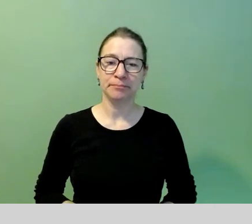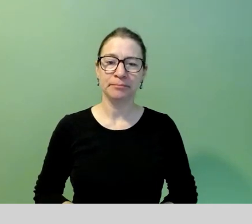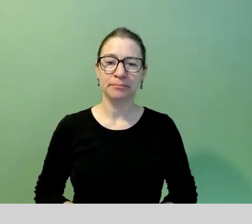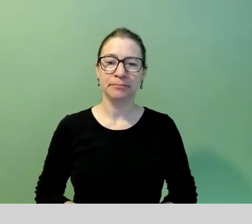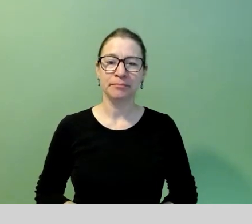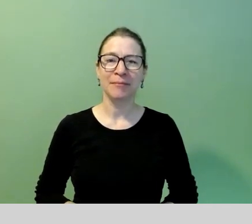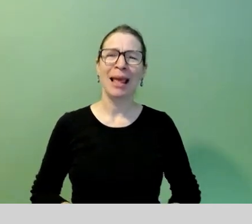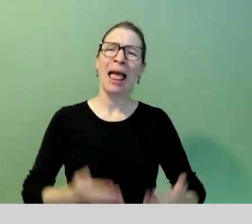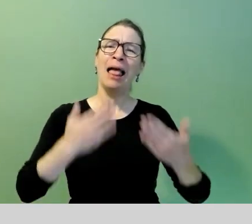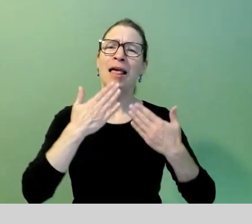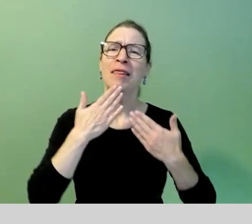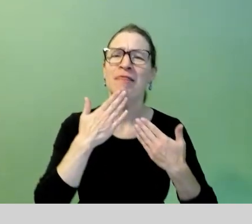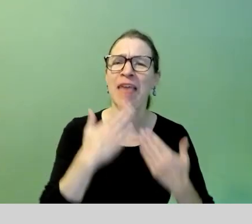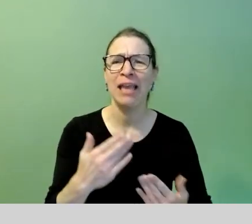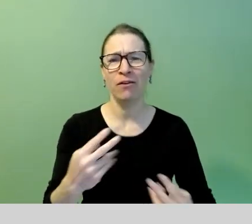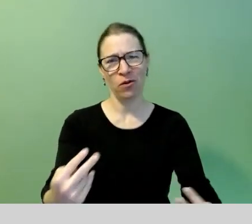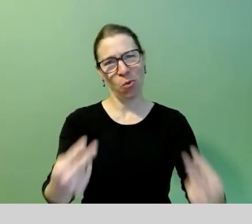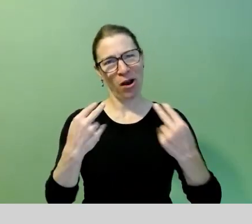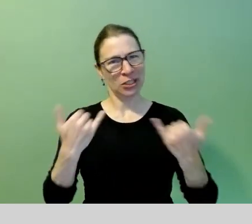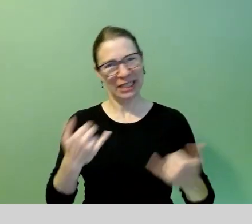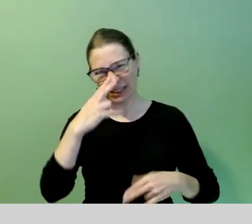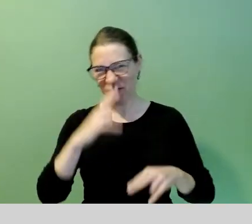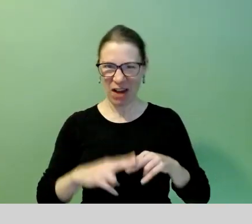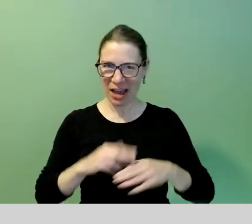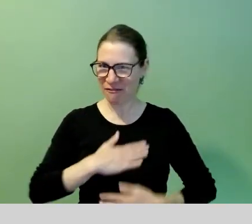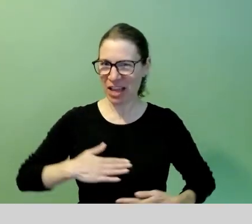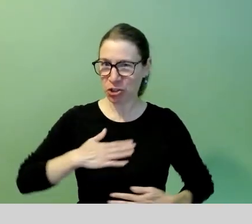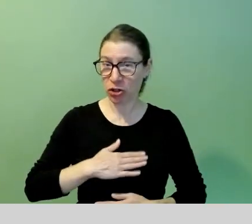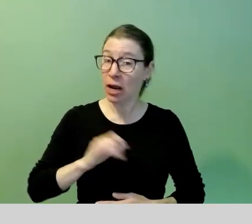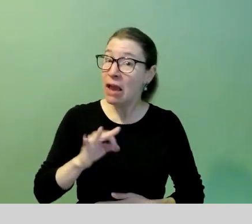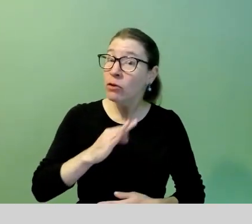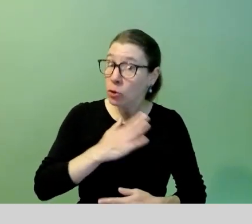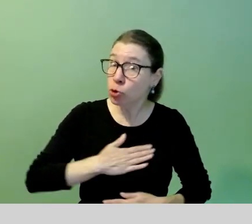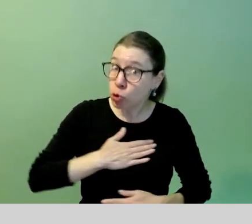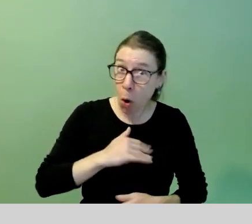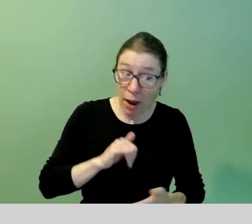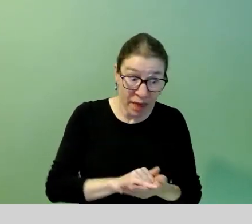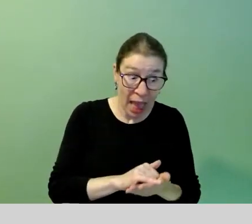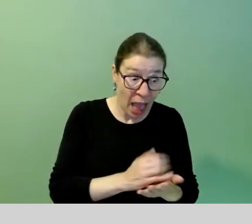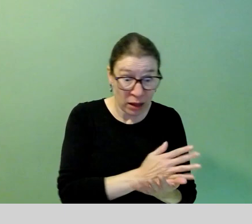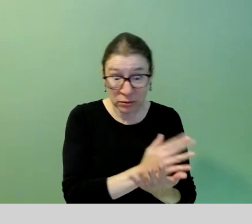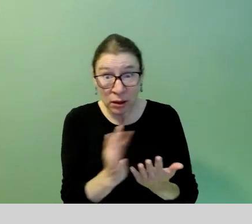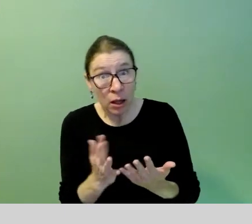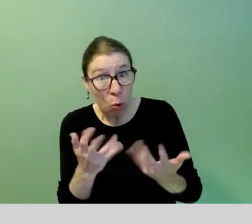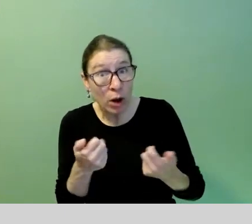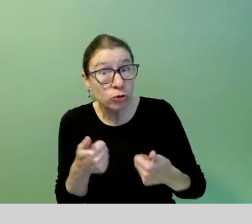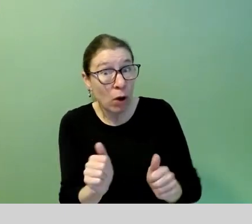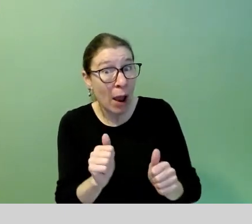Thank you for following along with me on this adventure. If you've enjoyed this recipe, and would like to try out the game that I've created here,